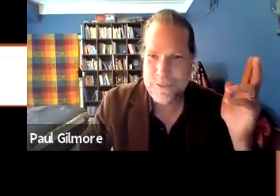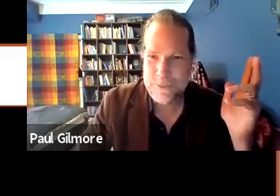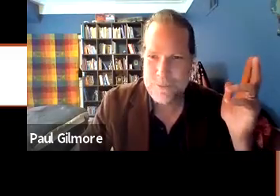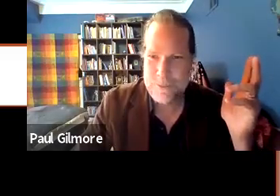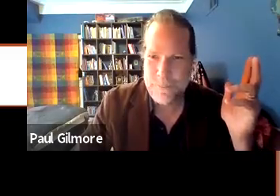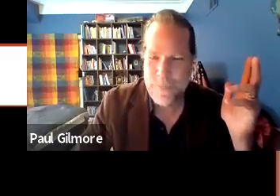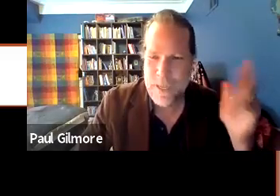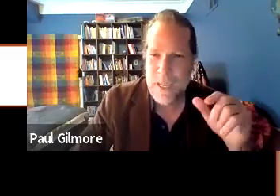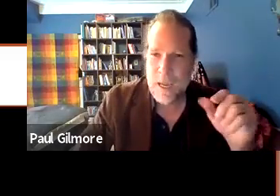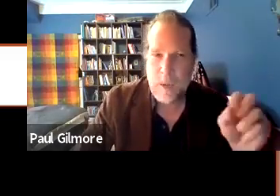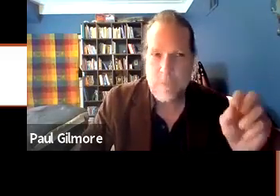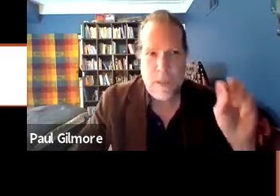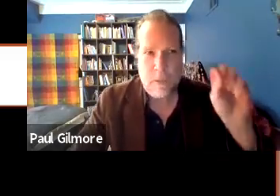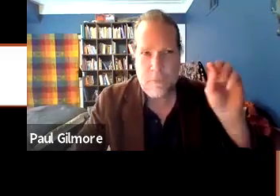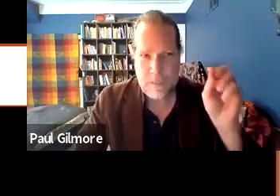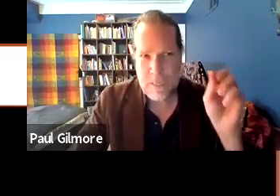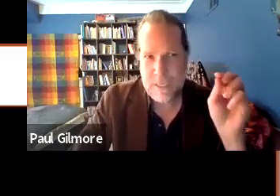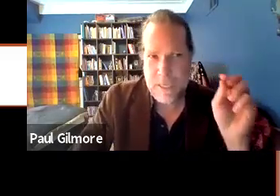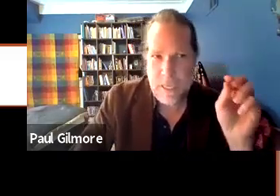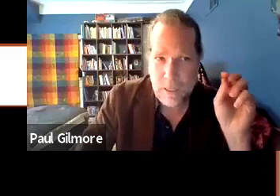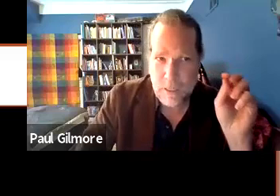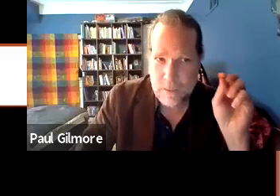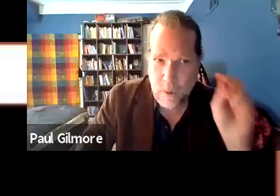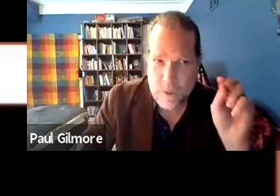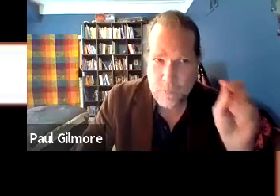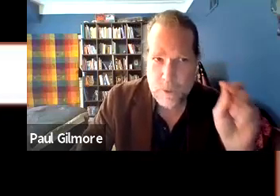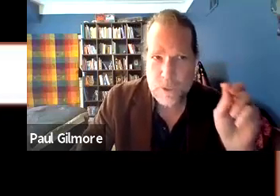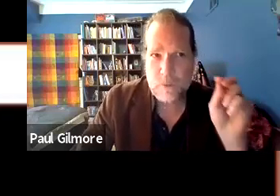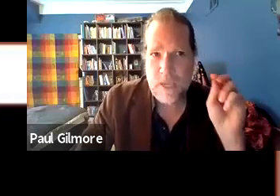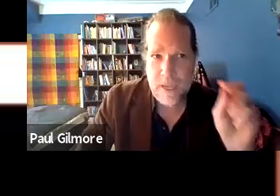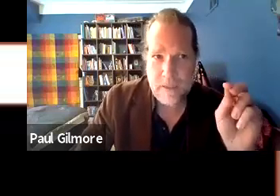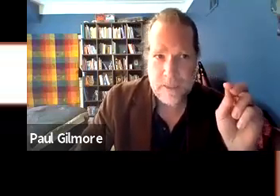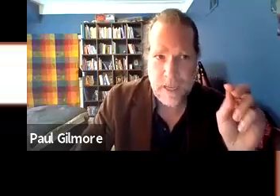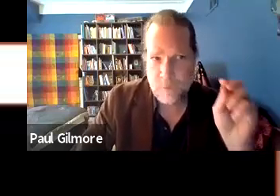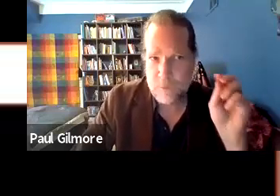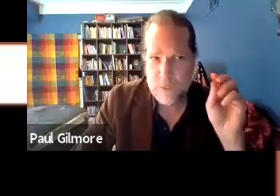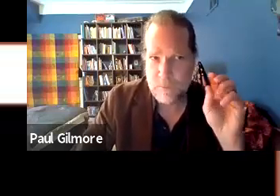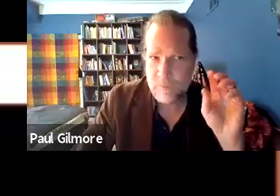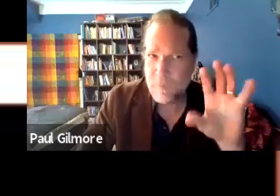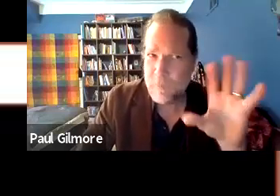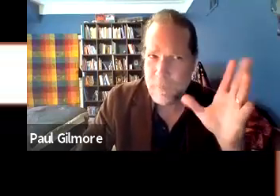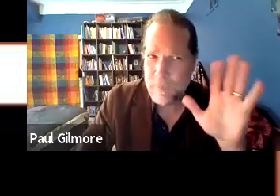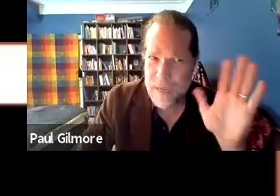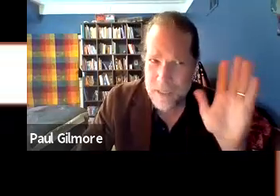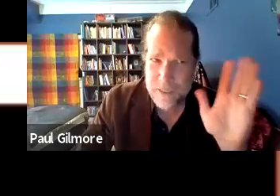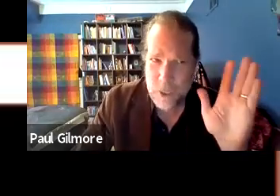to the Constitution. But he, they also push through the alien Act, which was basically